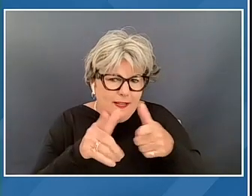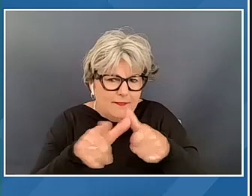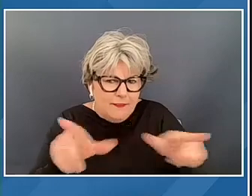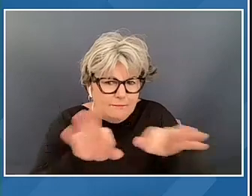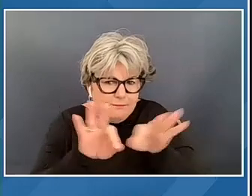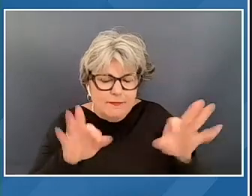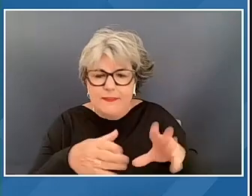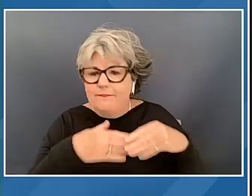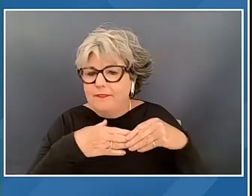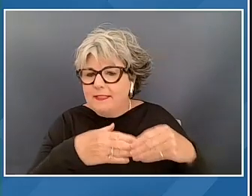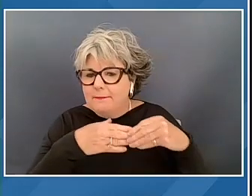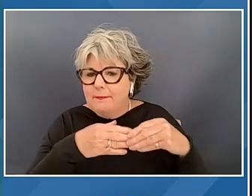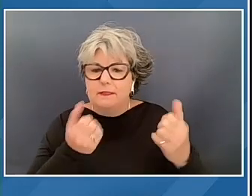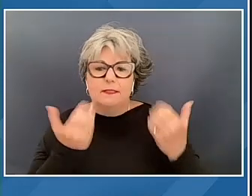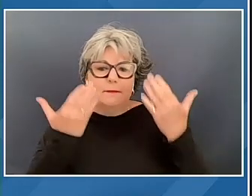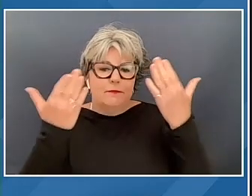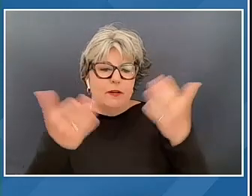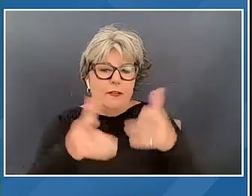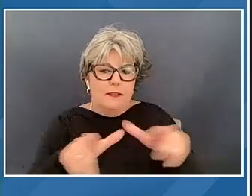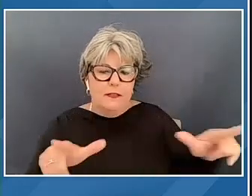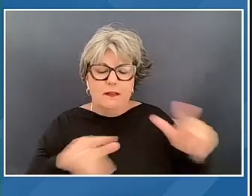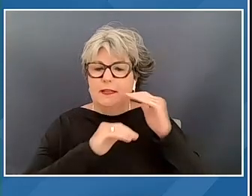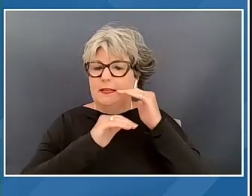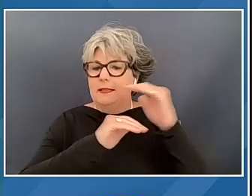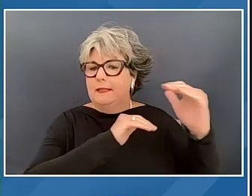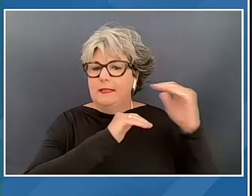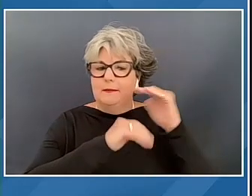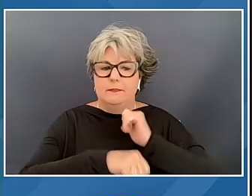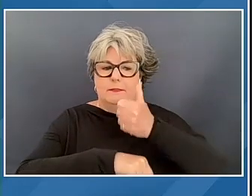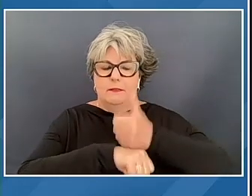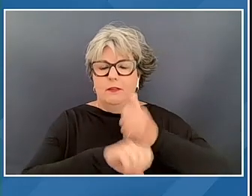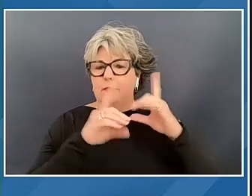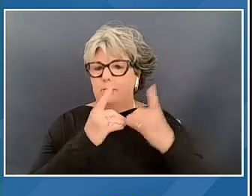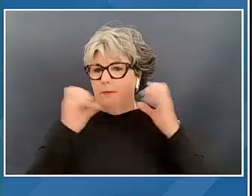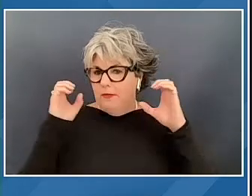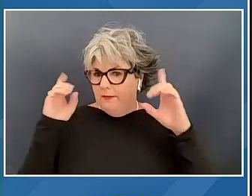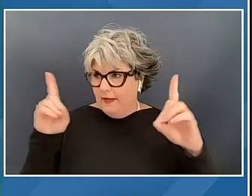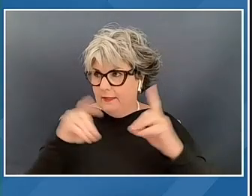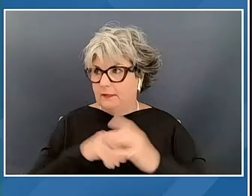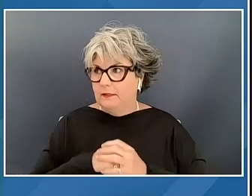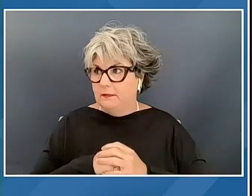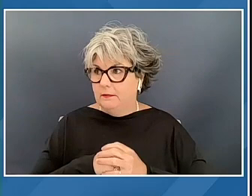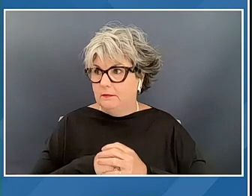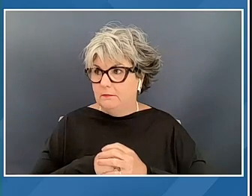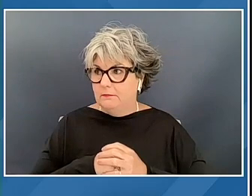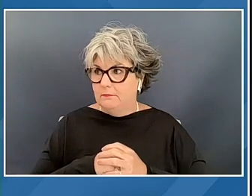provides, and the limitations that it places on the Department, what can and can't be considered, and what actions